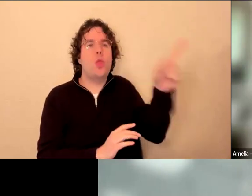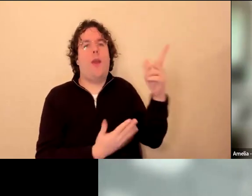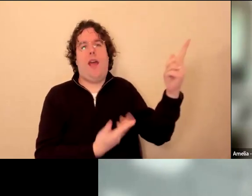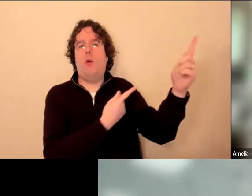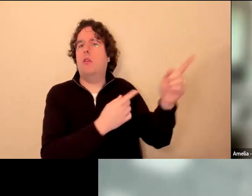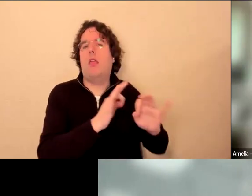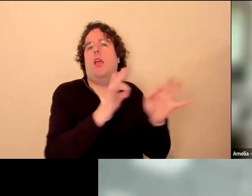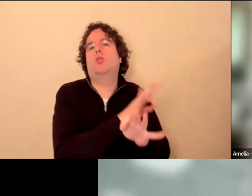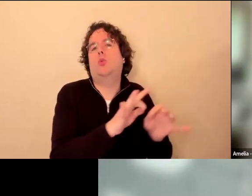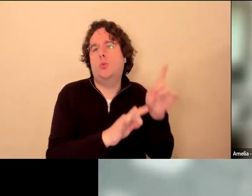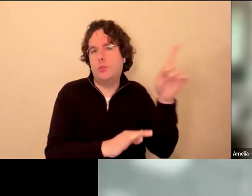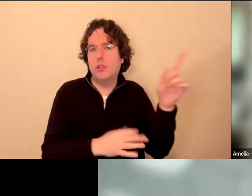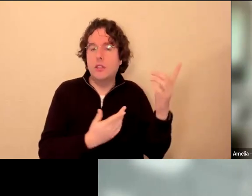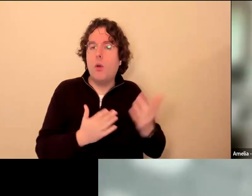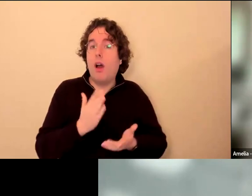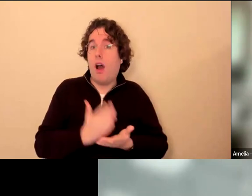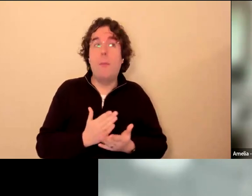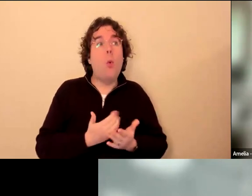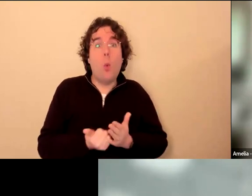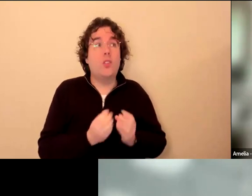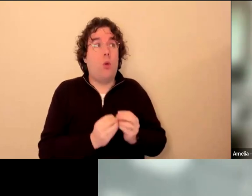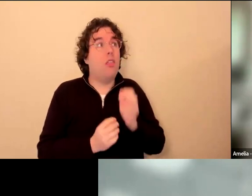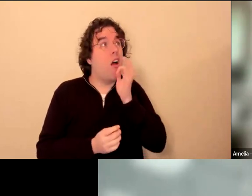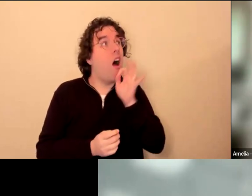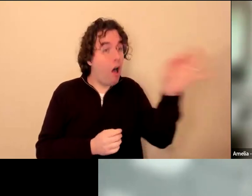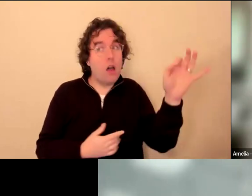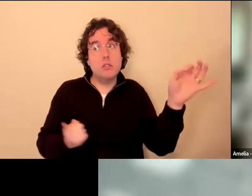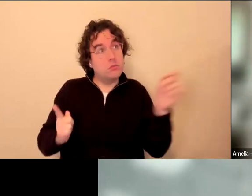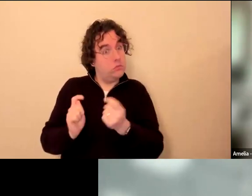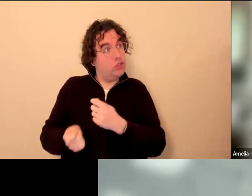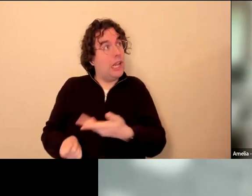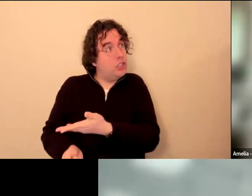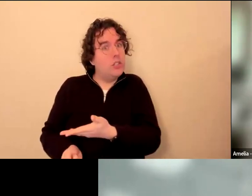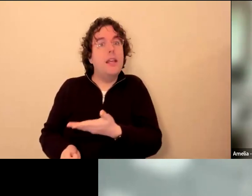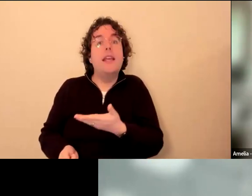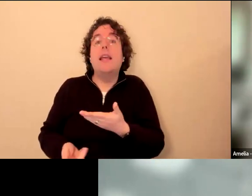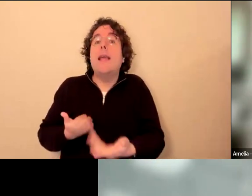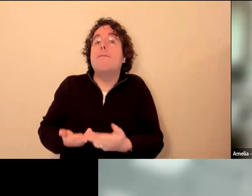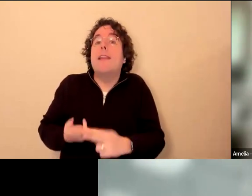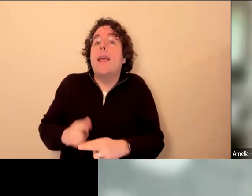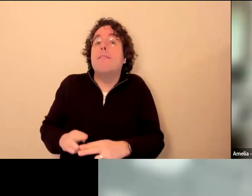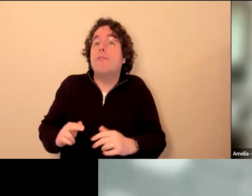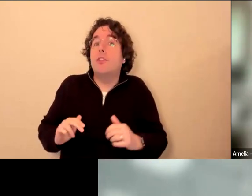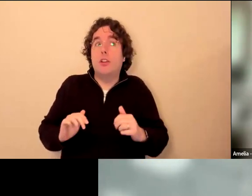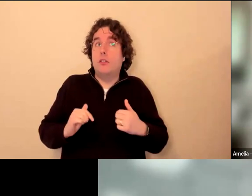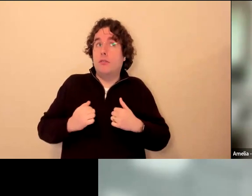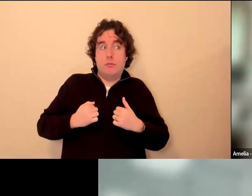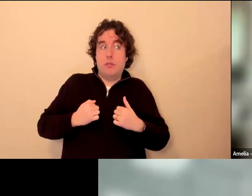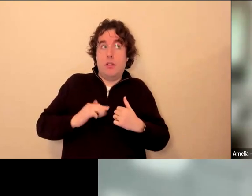So I would say never hesitate to ask for the change to be made, even if you're not certain you have the legal justification to. As my mom says,